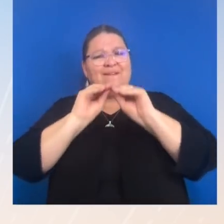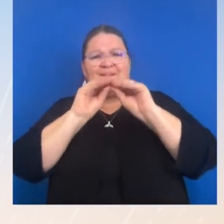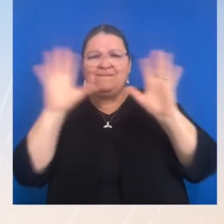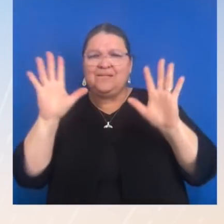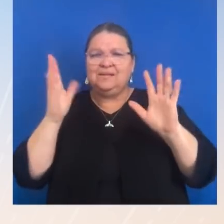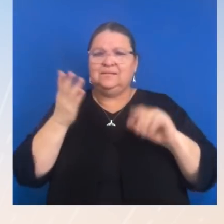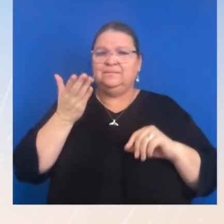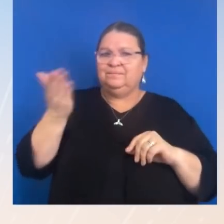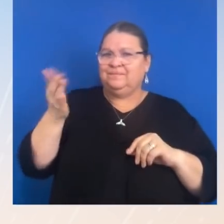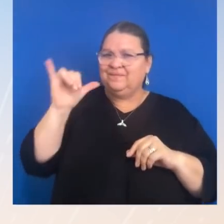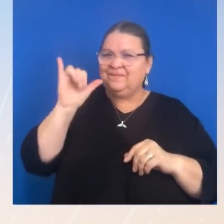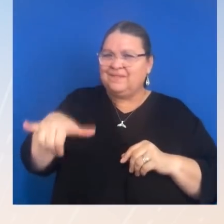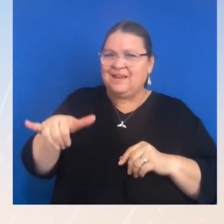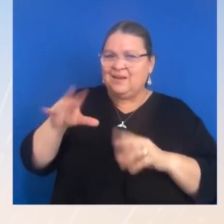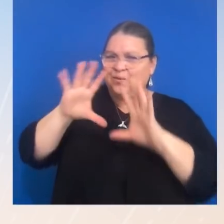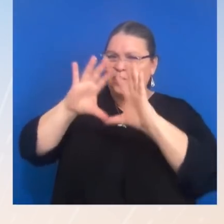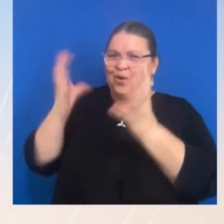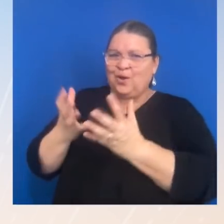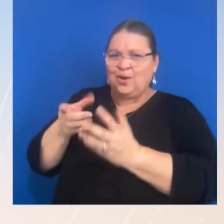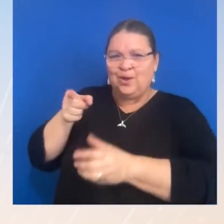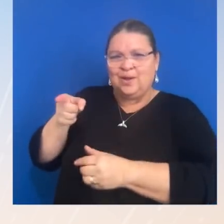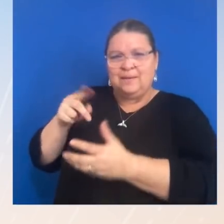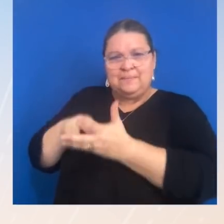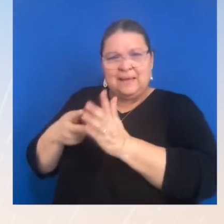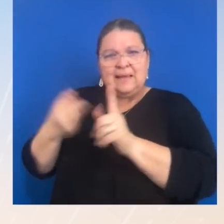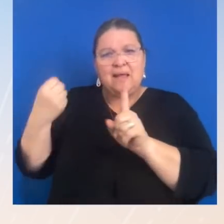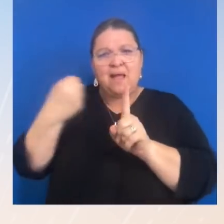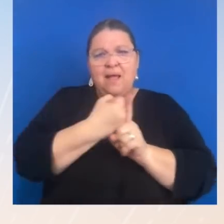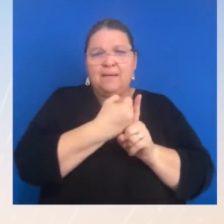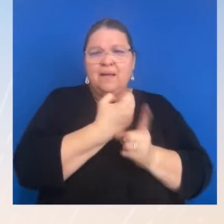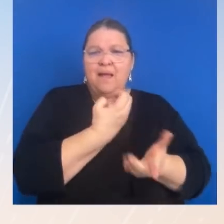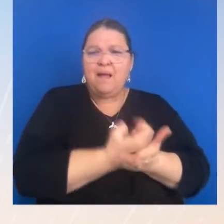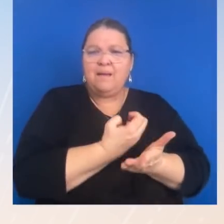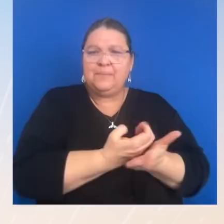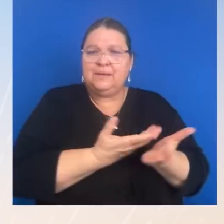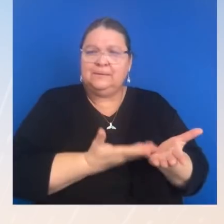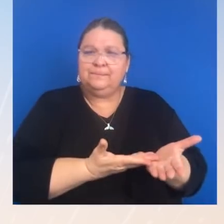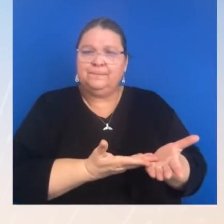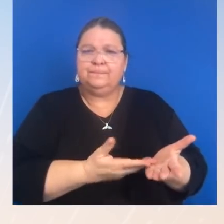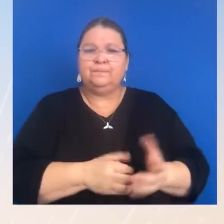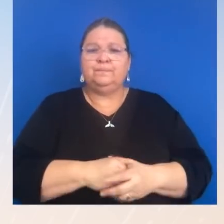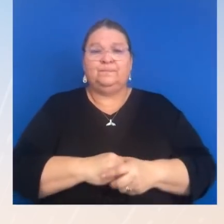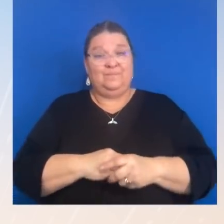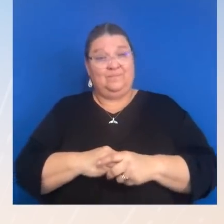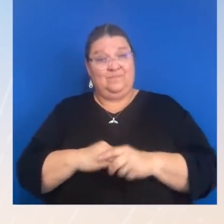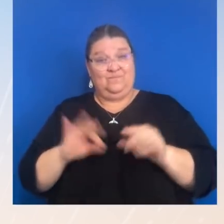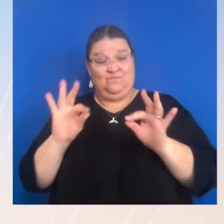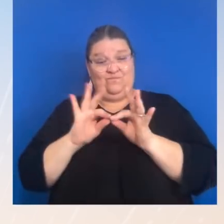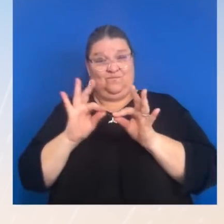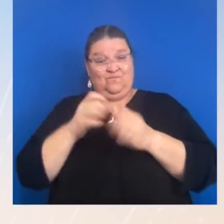And the price hikes, as a result, that have escalated over the course of time of President